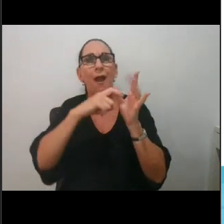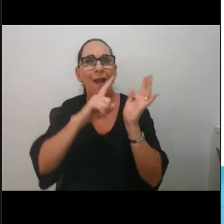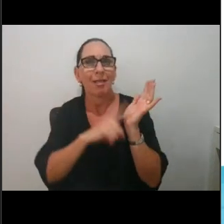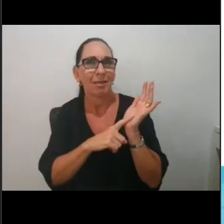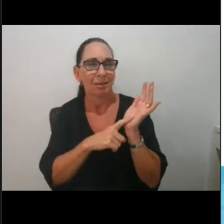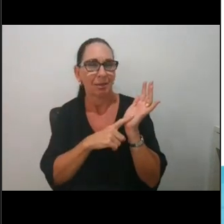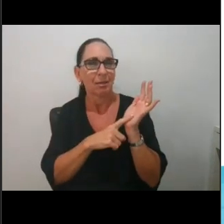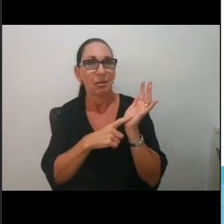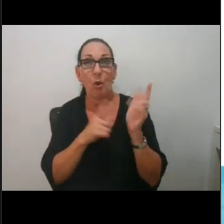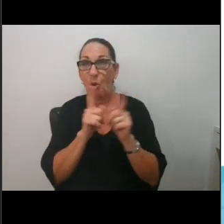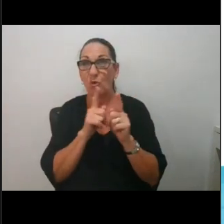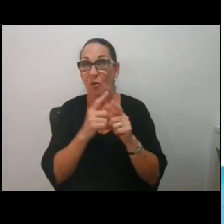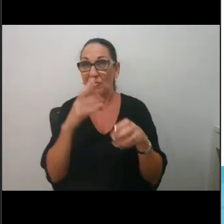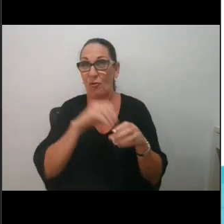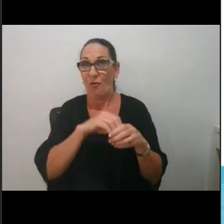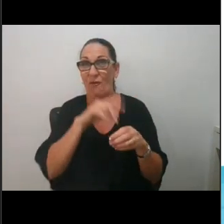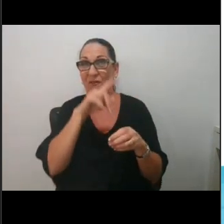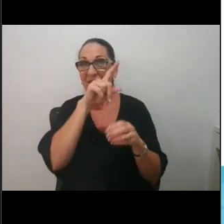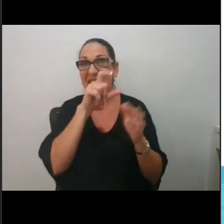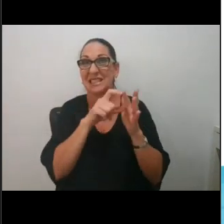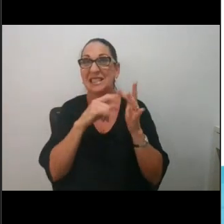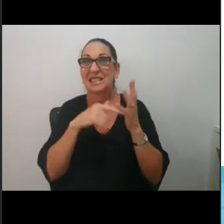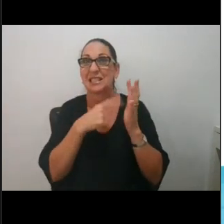Court and Supreme Court matters if they need to go on to the higher courts because it's a